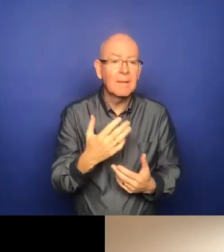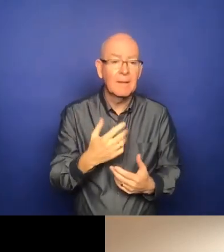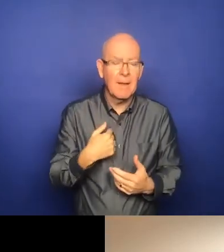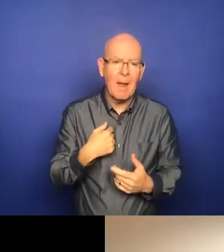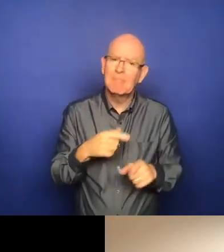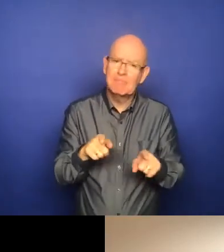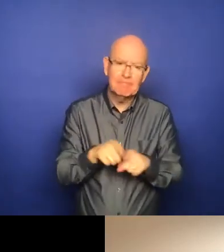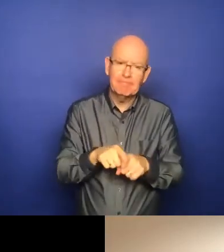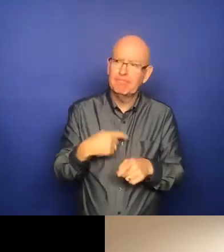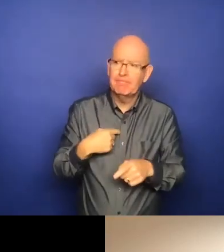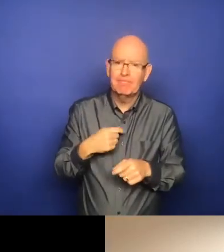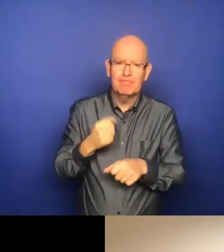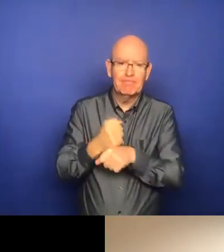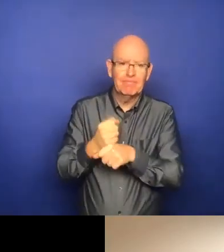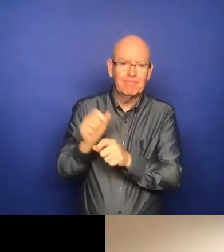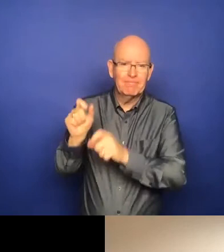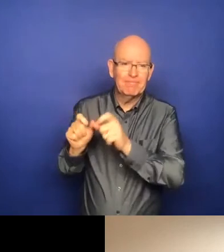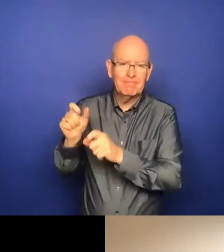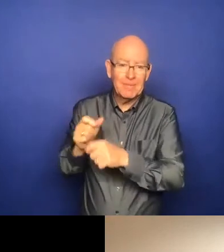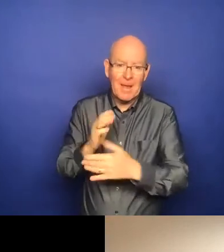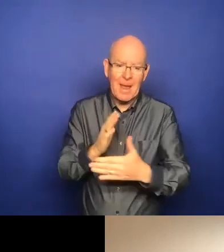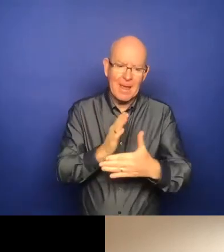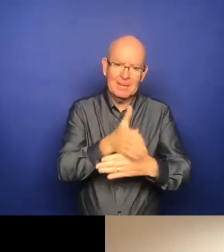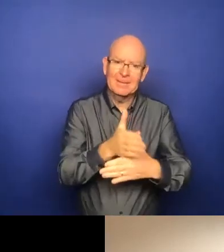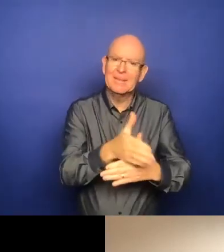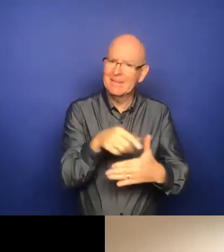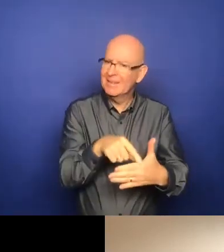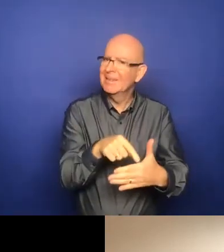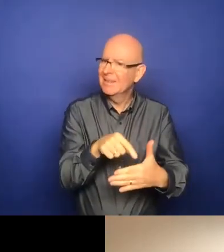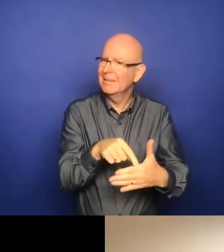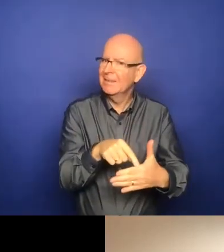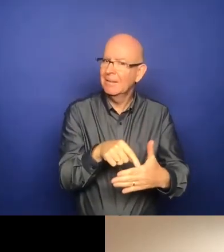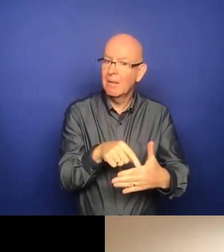collection, the training available, the more